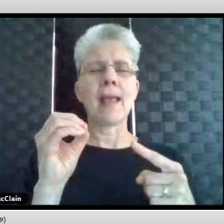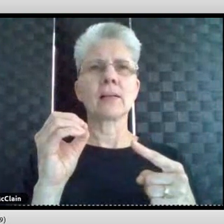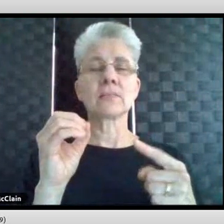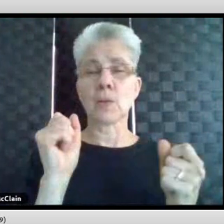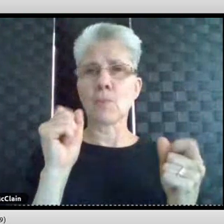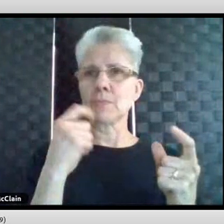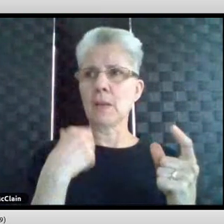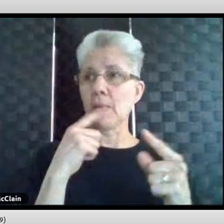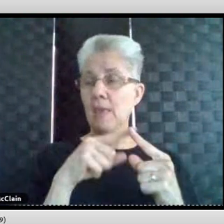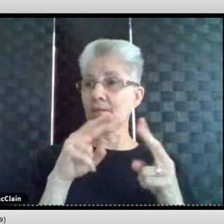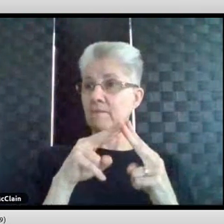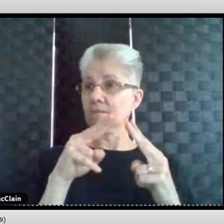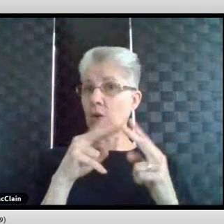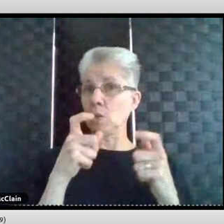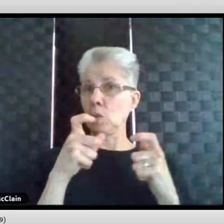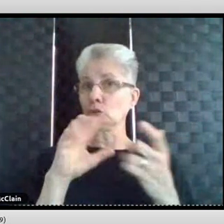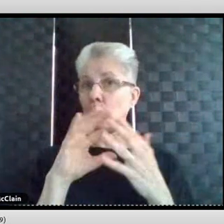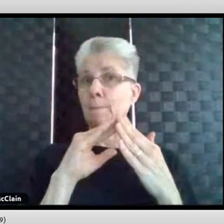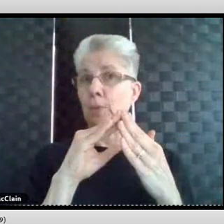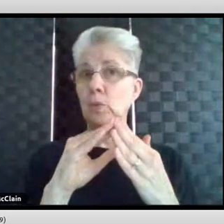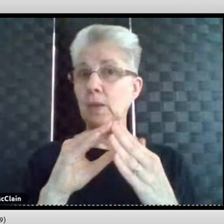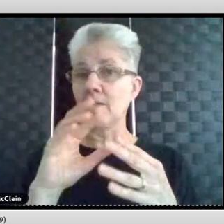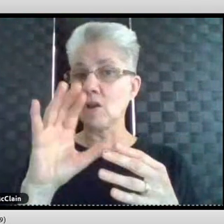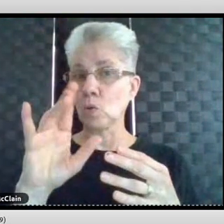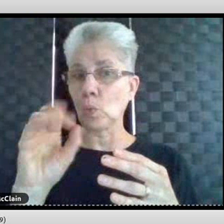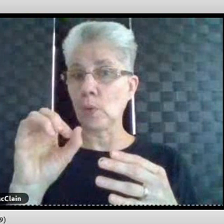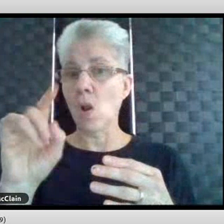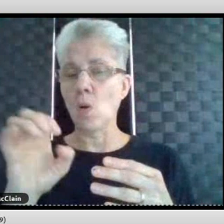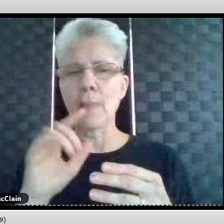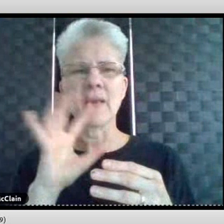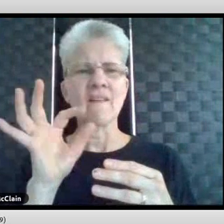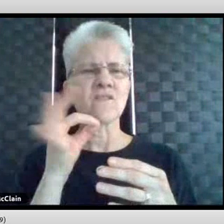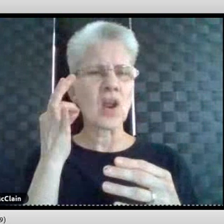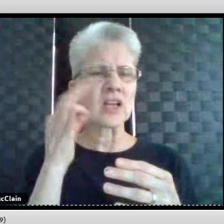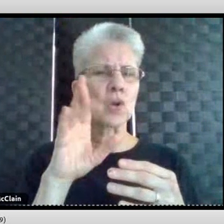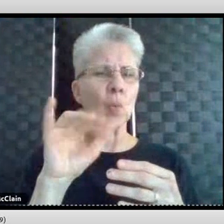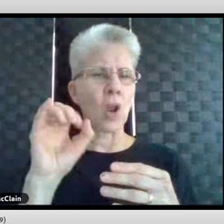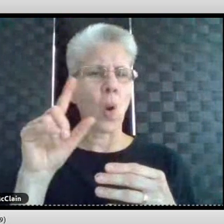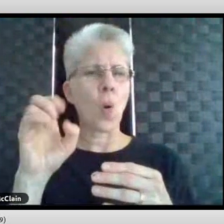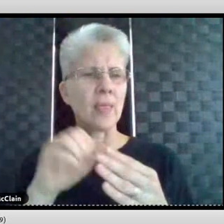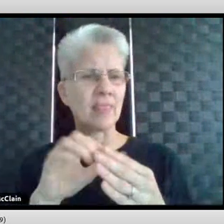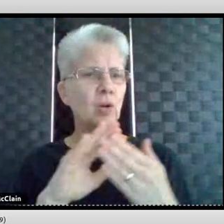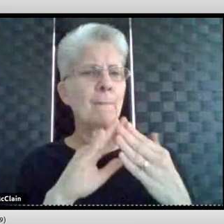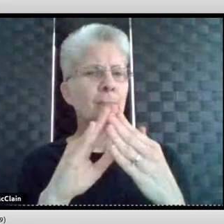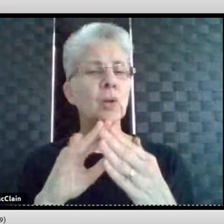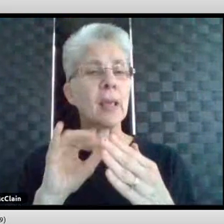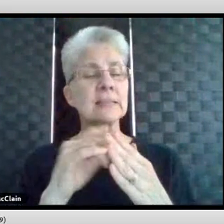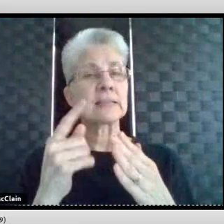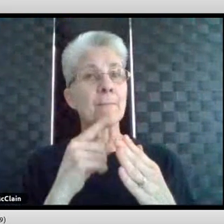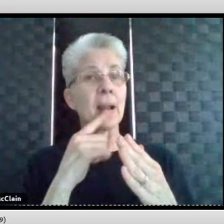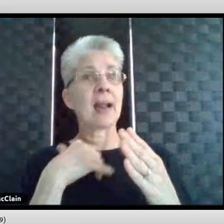but they had a very large community of maybe French Creole in their community, and then somebody else had a large community